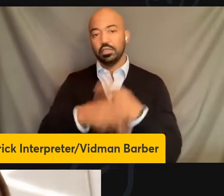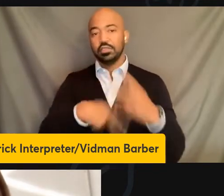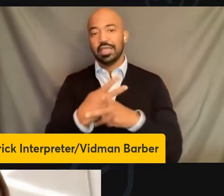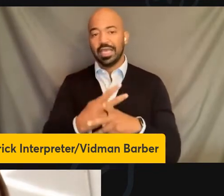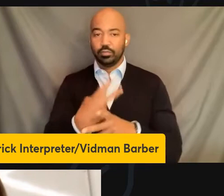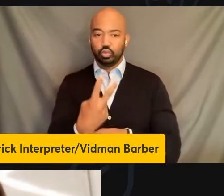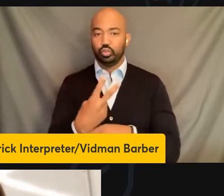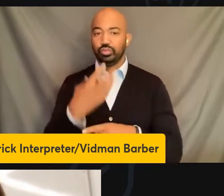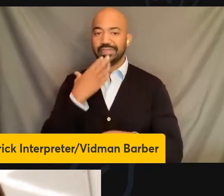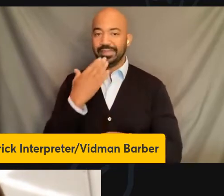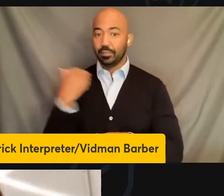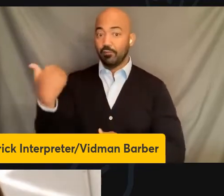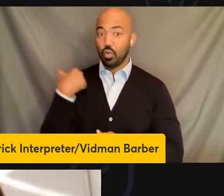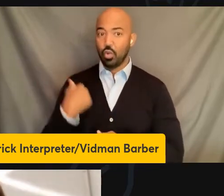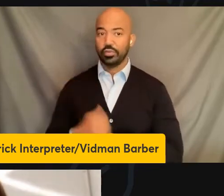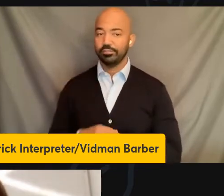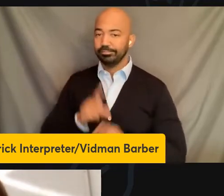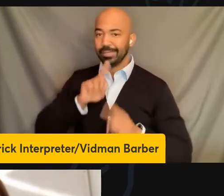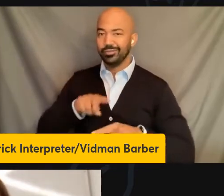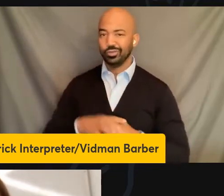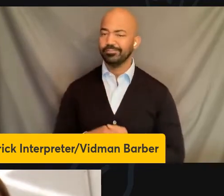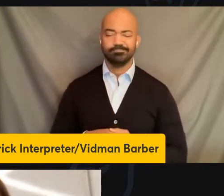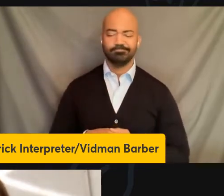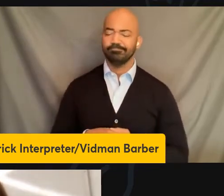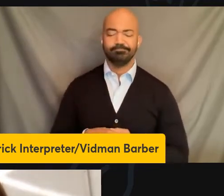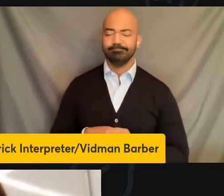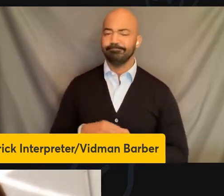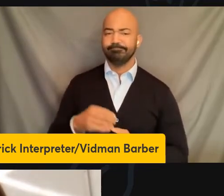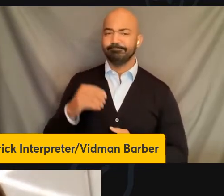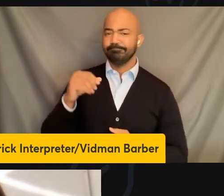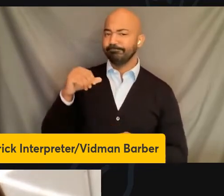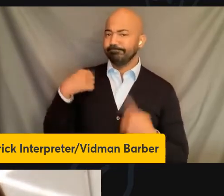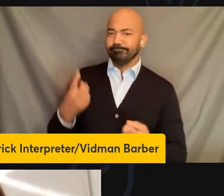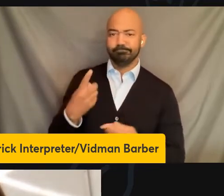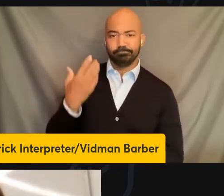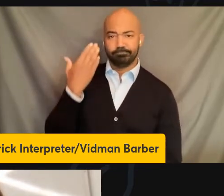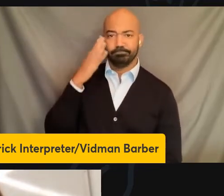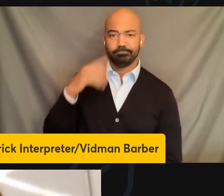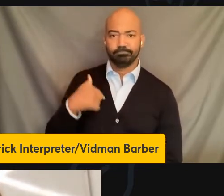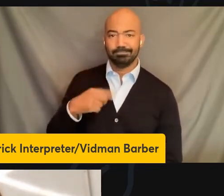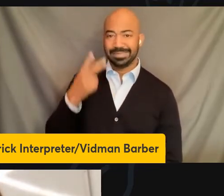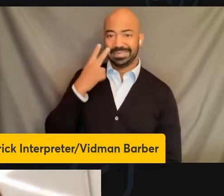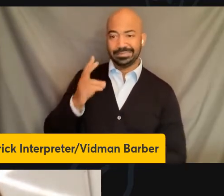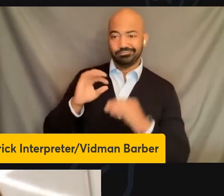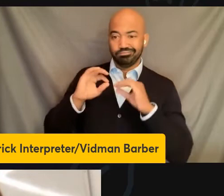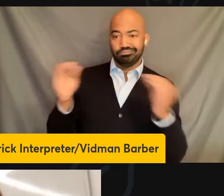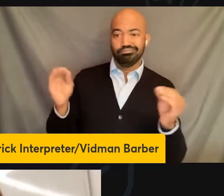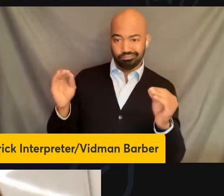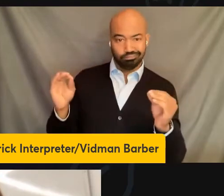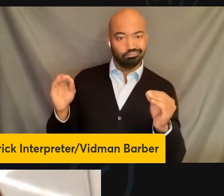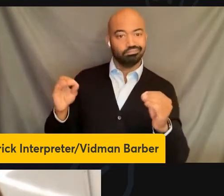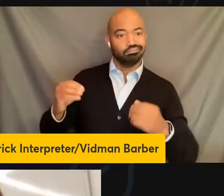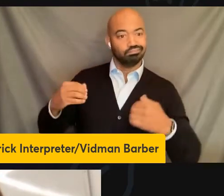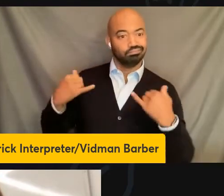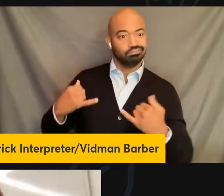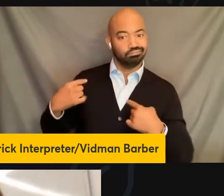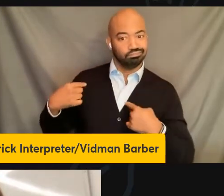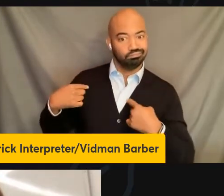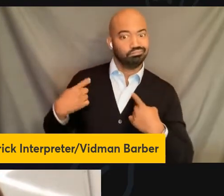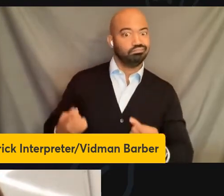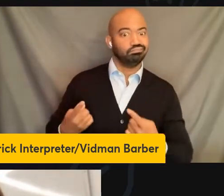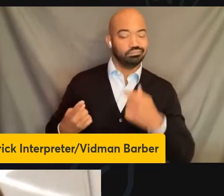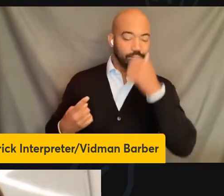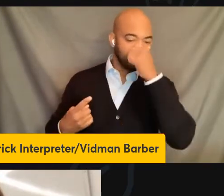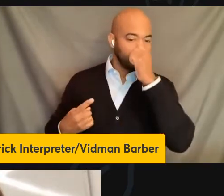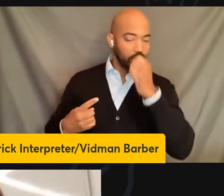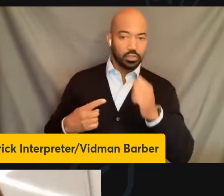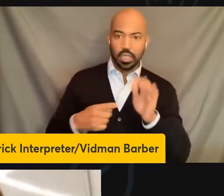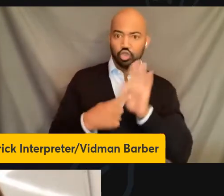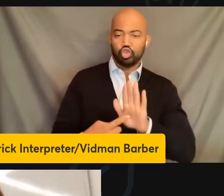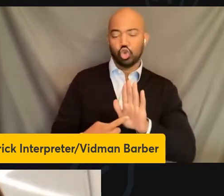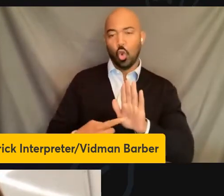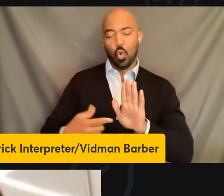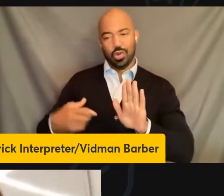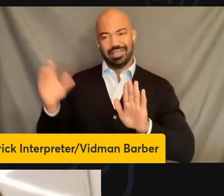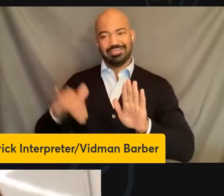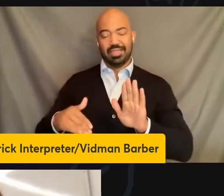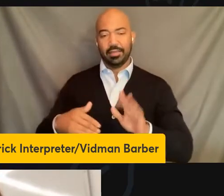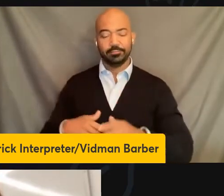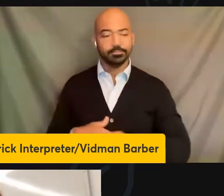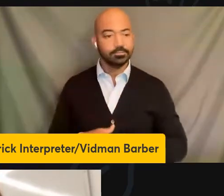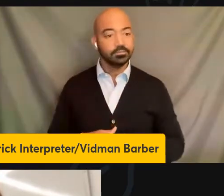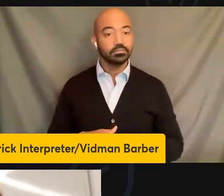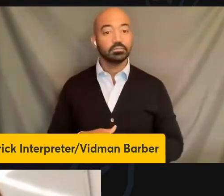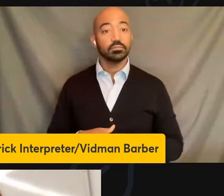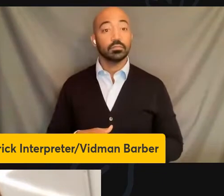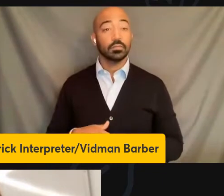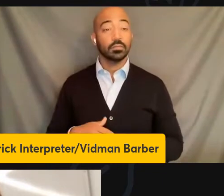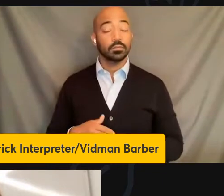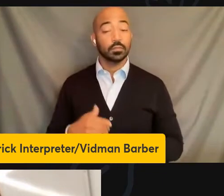Not to my knowledge, so I have. I haven't seen anything that would pinpoint this. Mainly, I think because at least for IOC